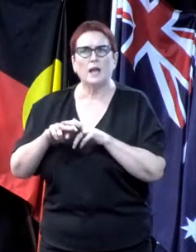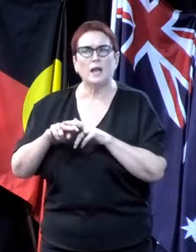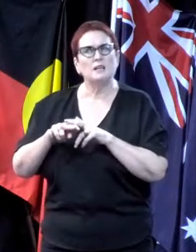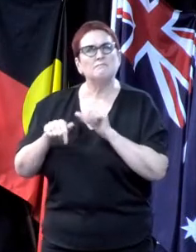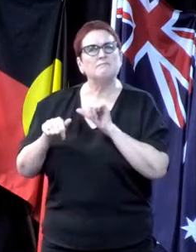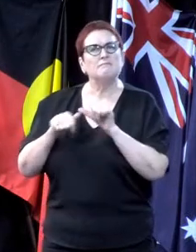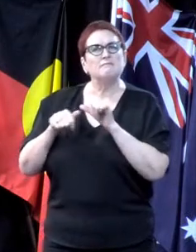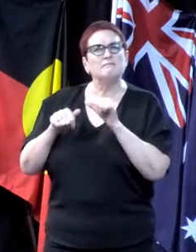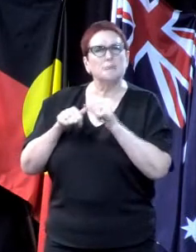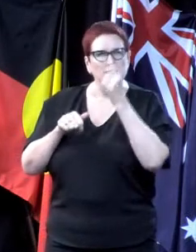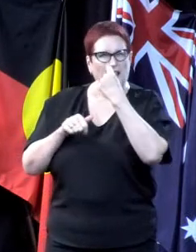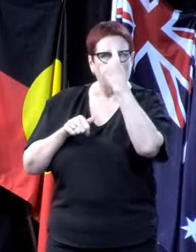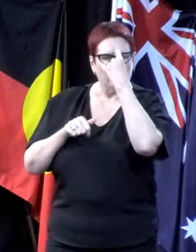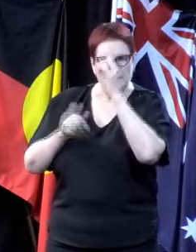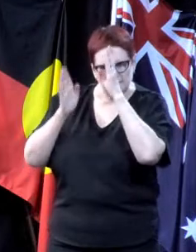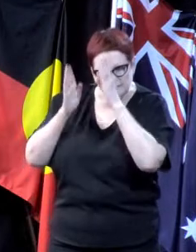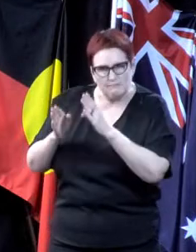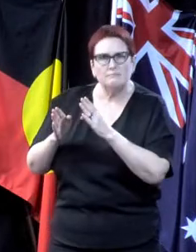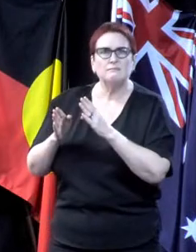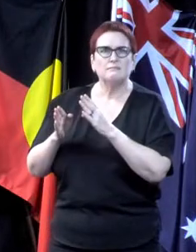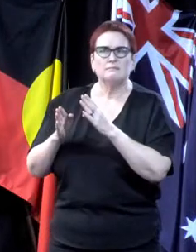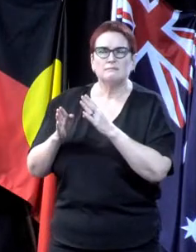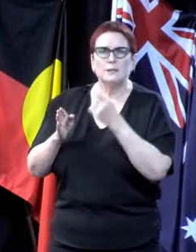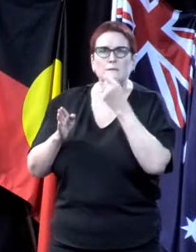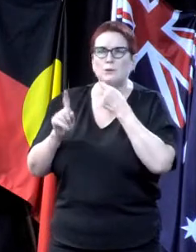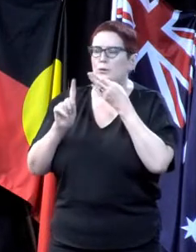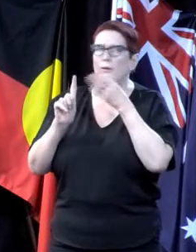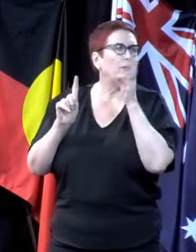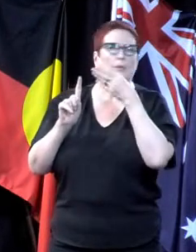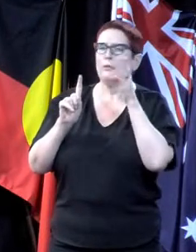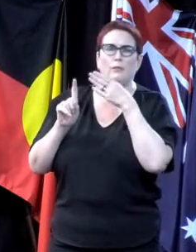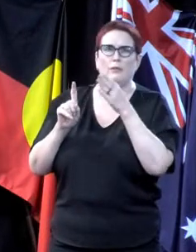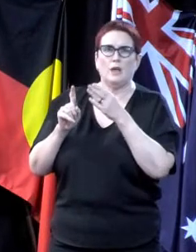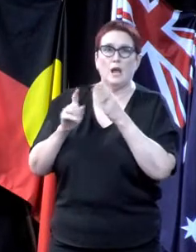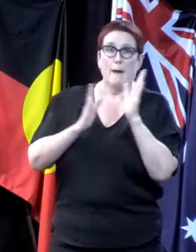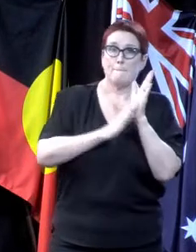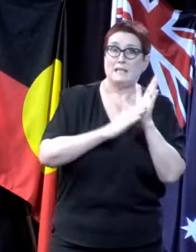at focusing, better - less distractions early in the week and in the -